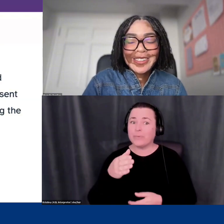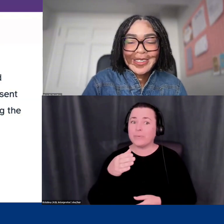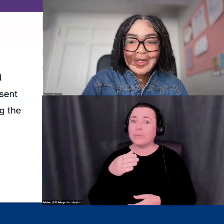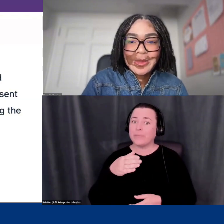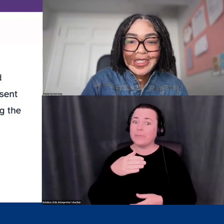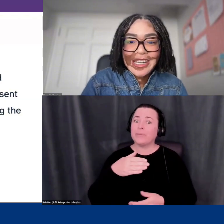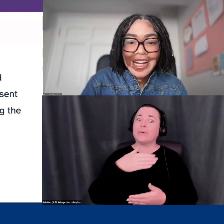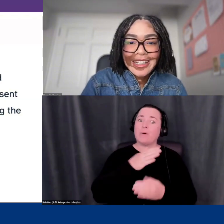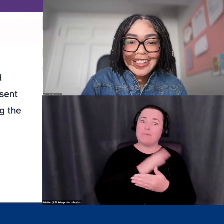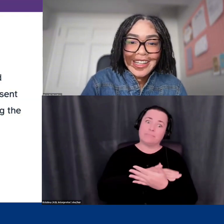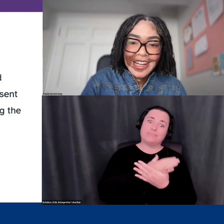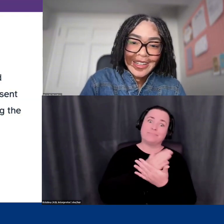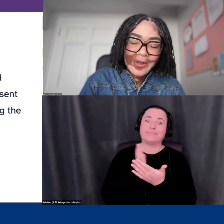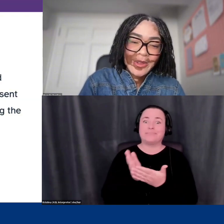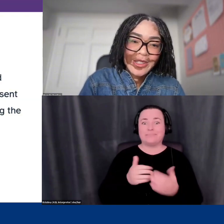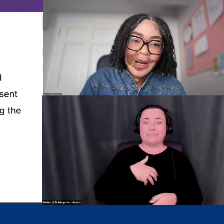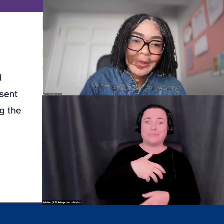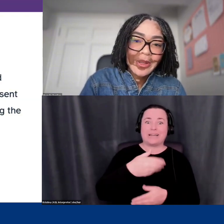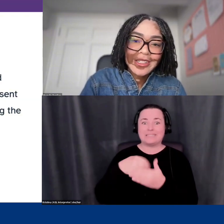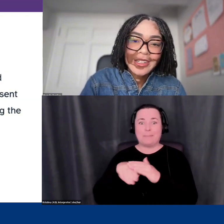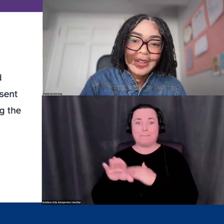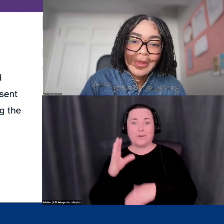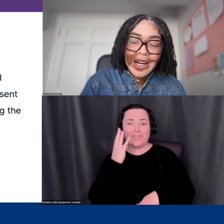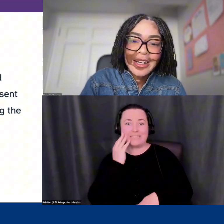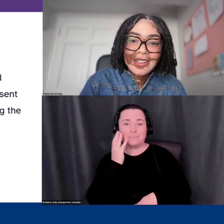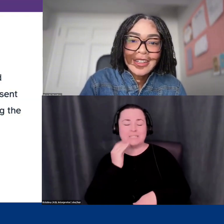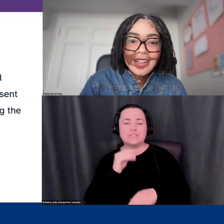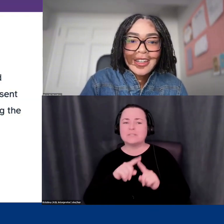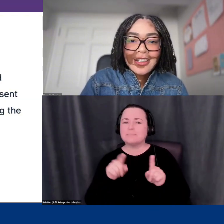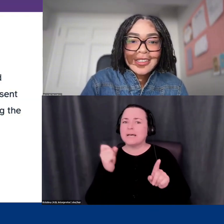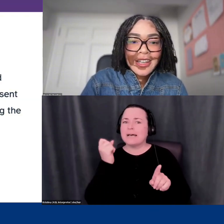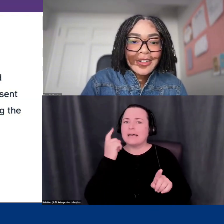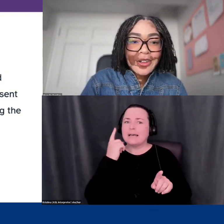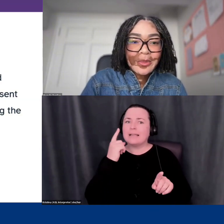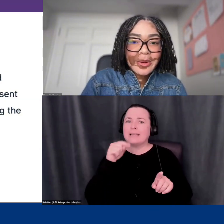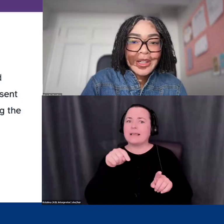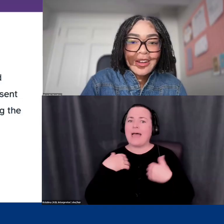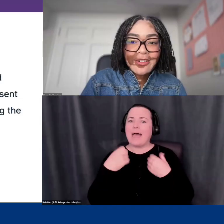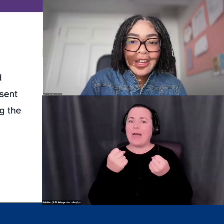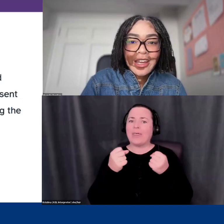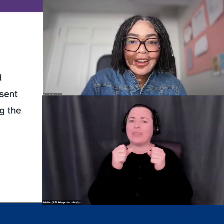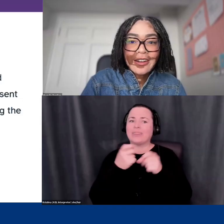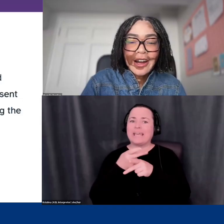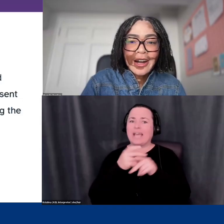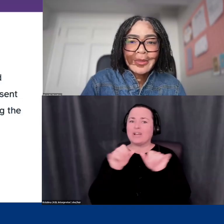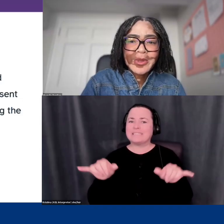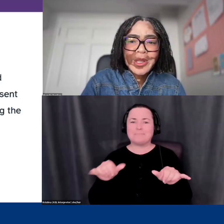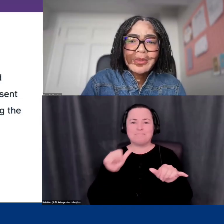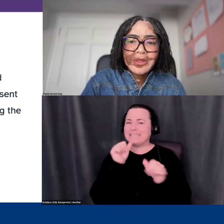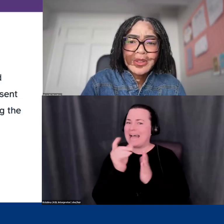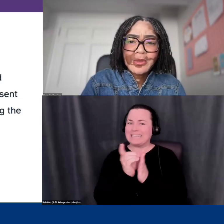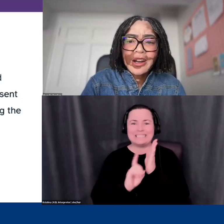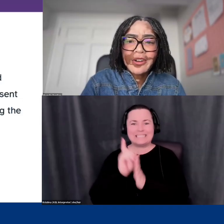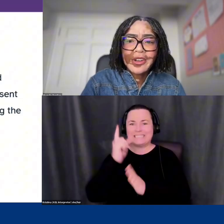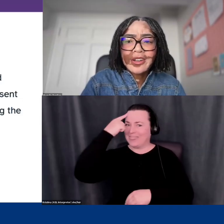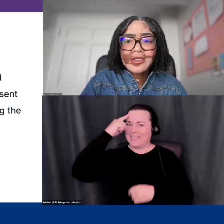system was not designed with this population in mind. Standard prenatal care was really built around an